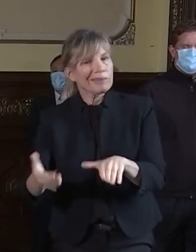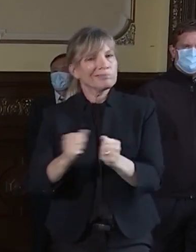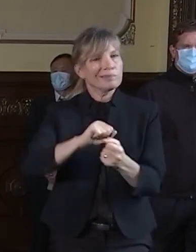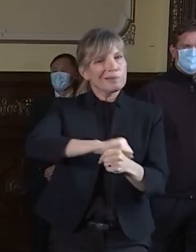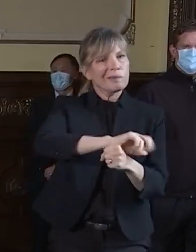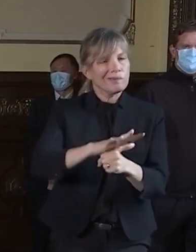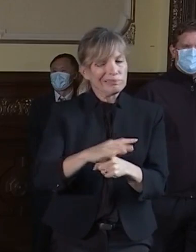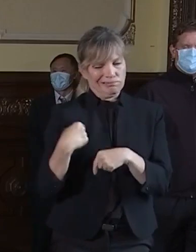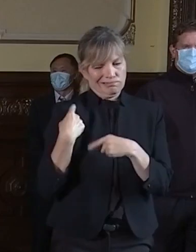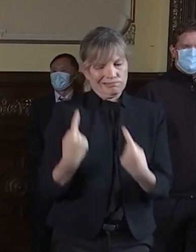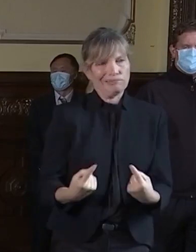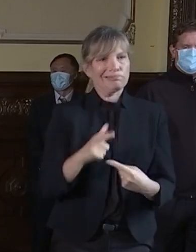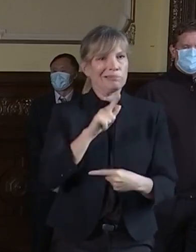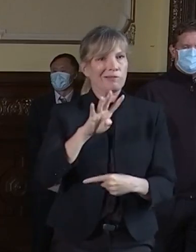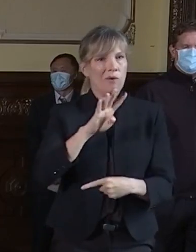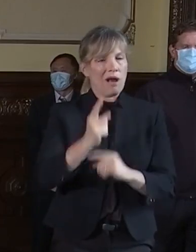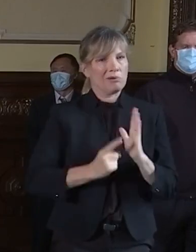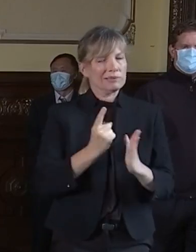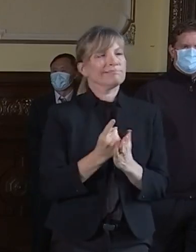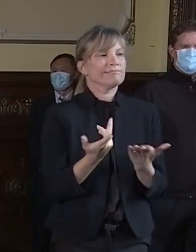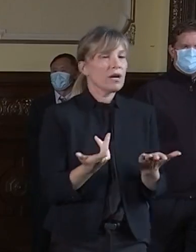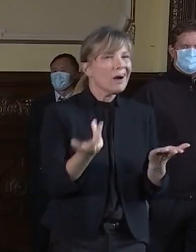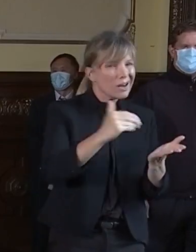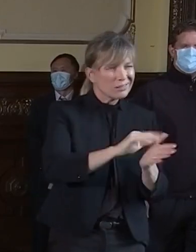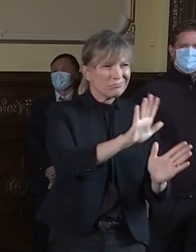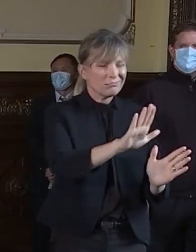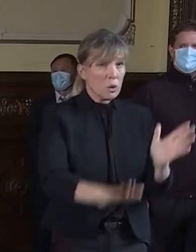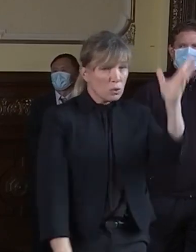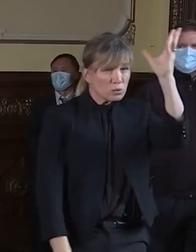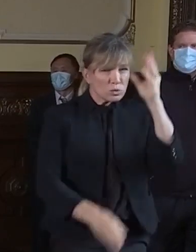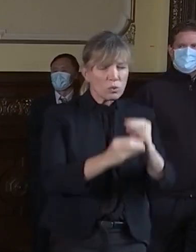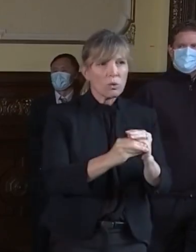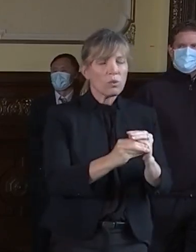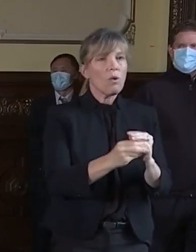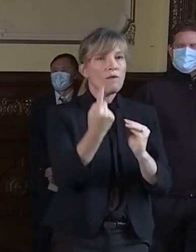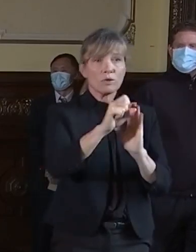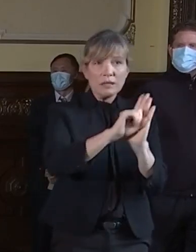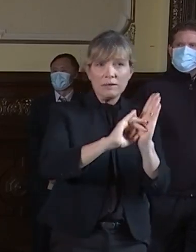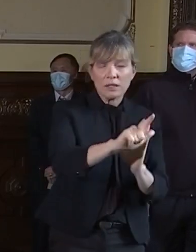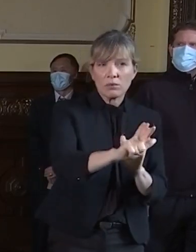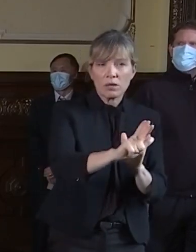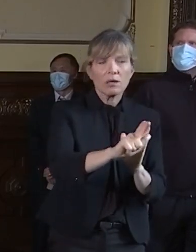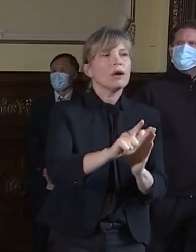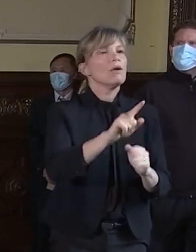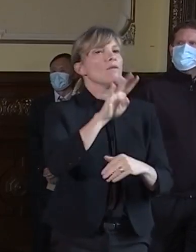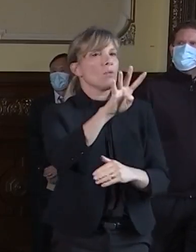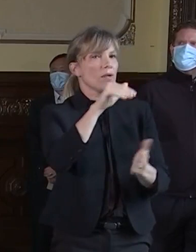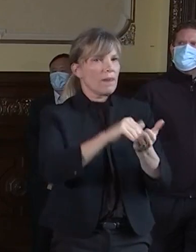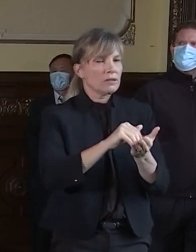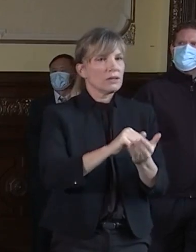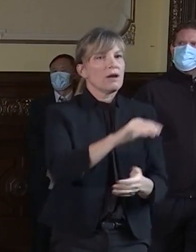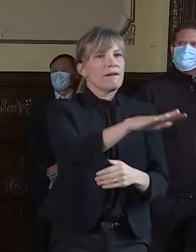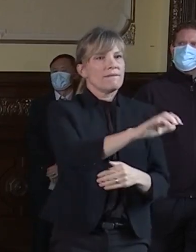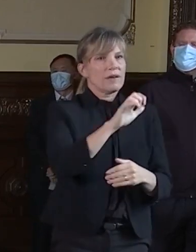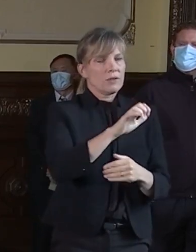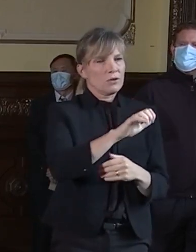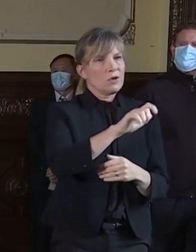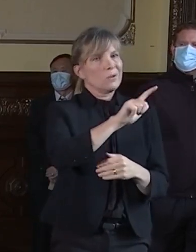REPORTED TO HAVE LOST THEIR BATTLE WITH COVID-19 OVER THE LAST 24 HOURS. AND AGAIN, OUR TOTAL FOR THE